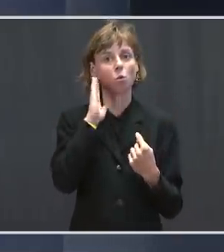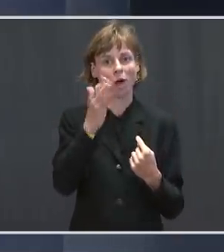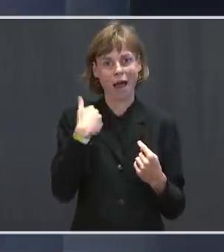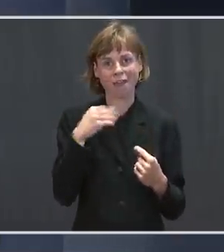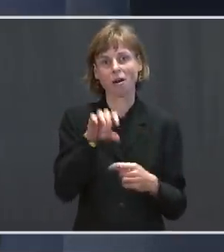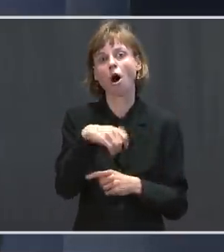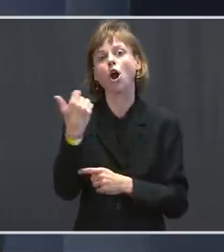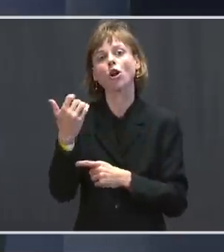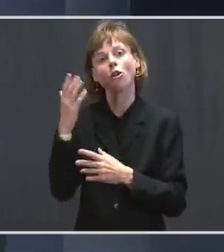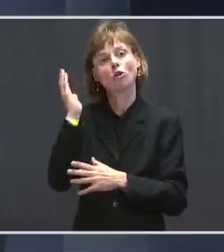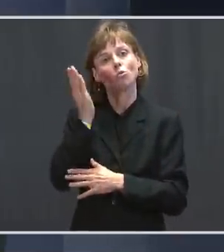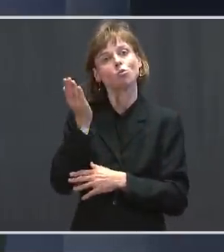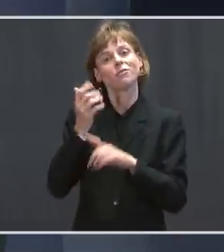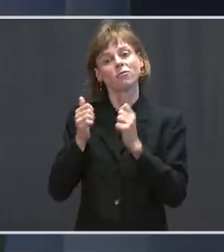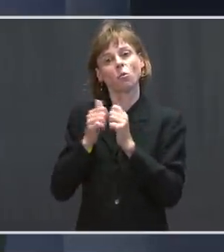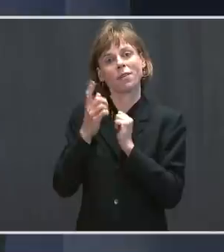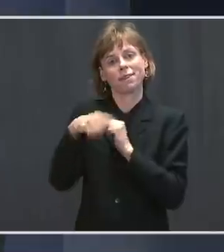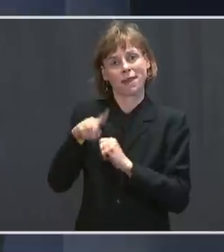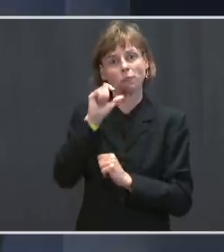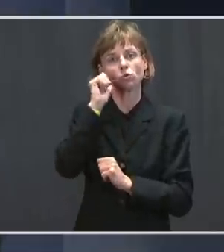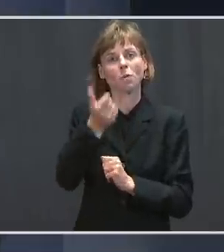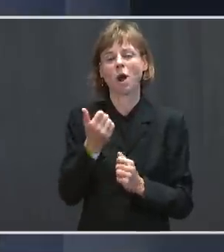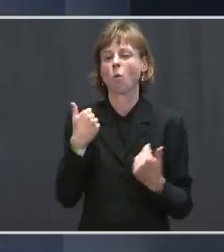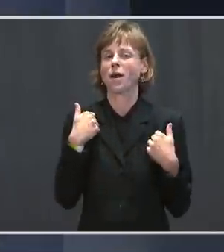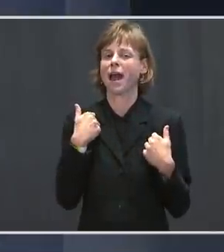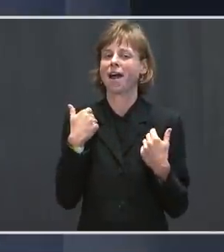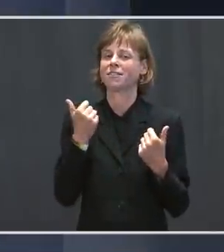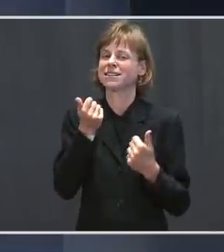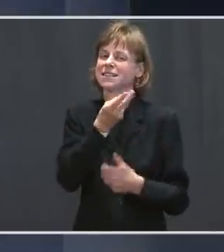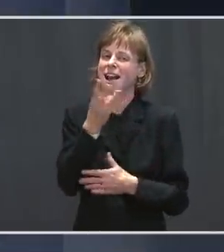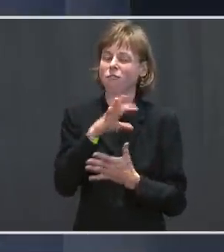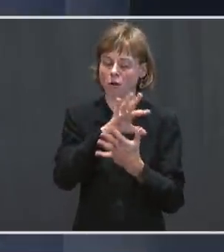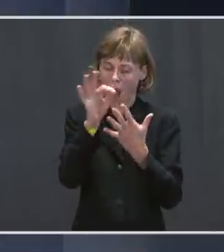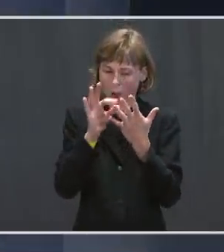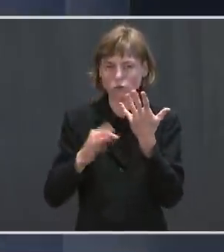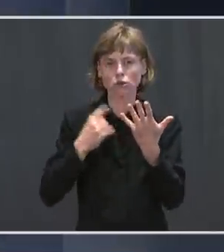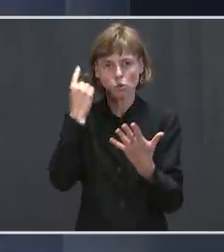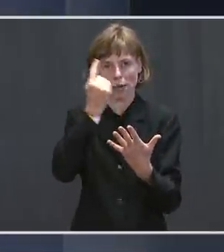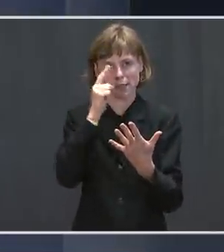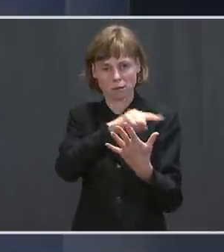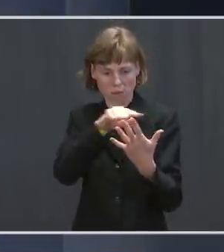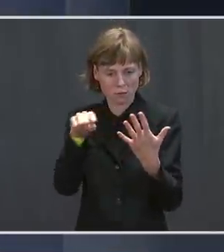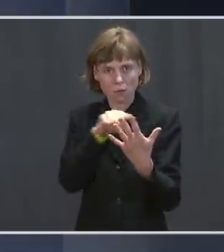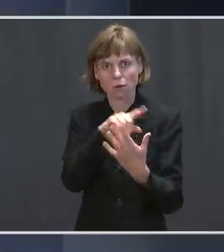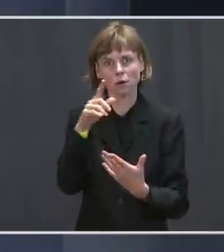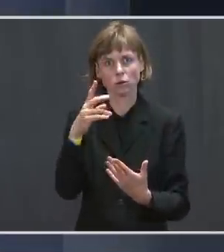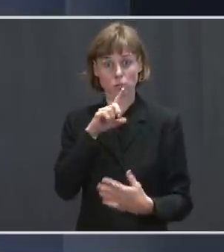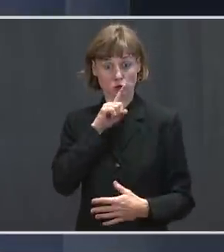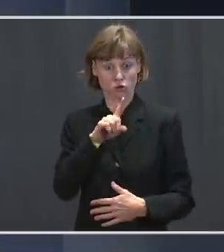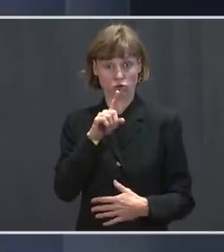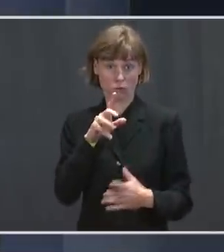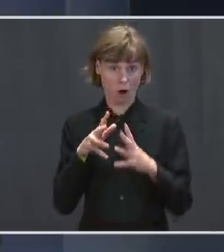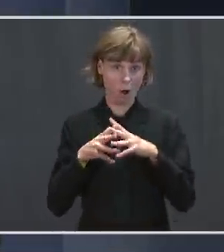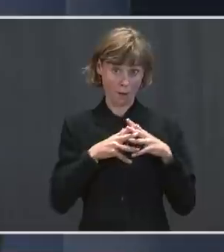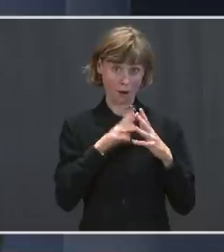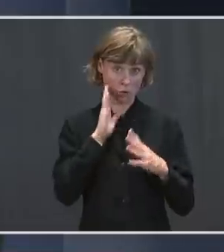Obviously, a number of options are under consideration to both make sure Americans are safer and that we're doing everything necessary